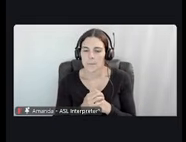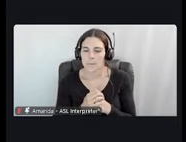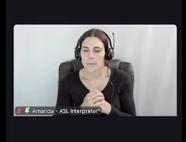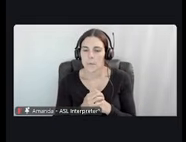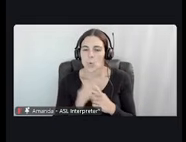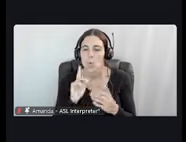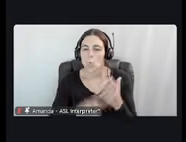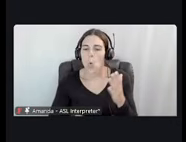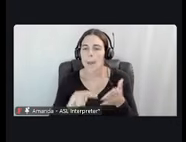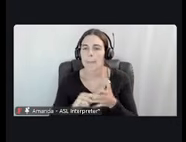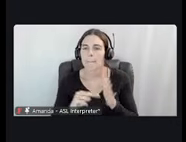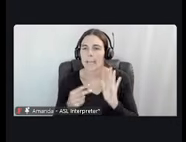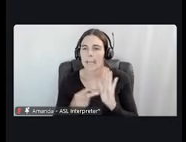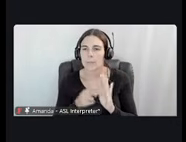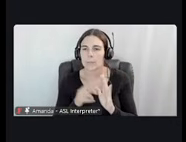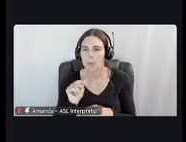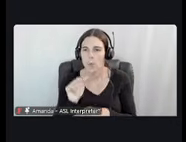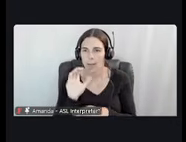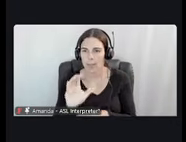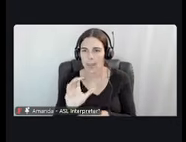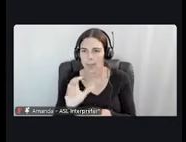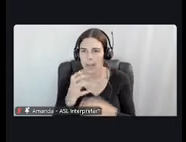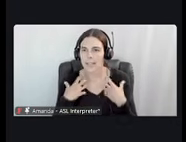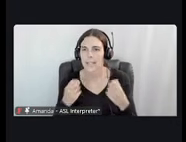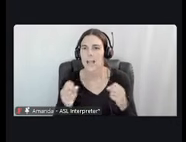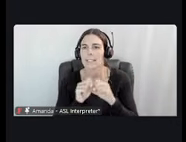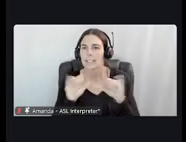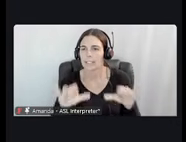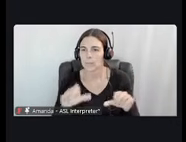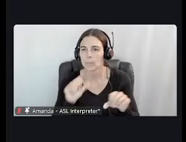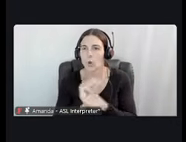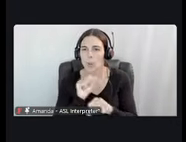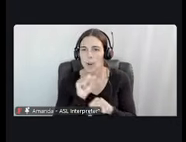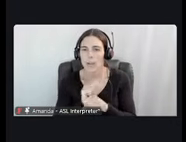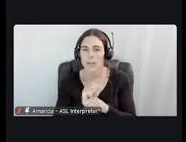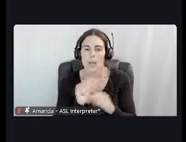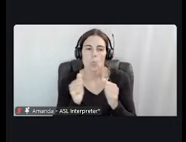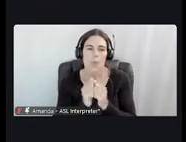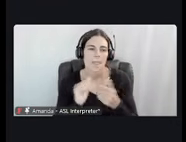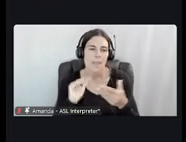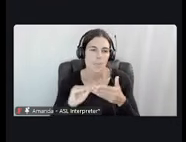it means to be uh North Carolina's health system by working alongside communities, providers,